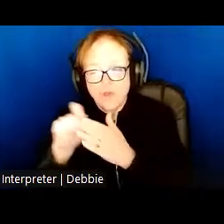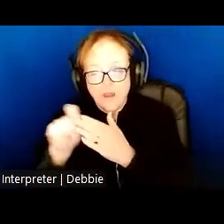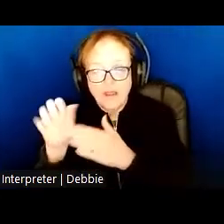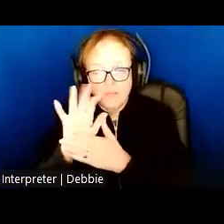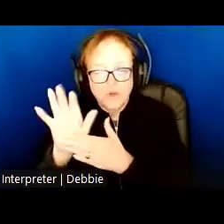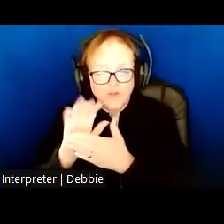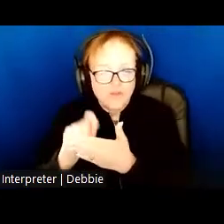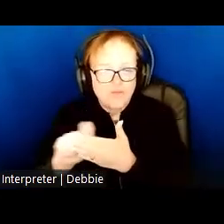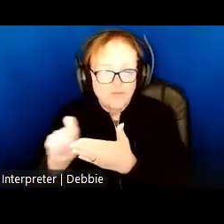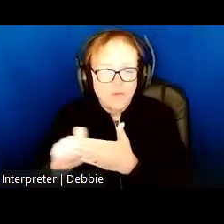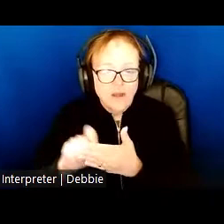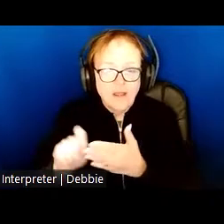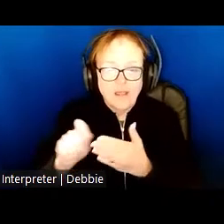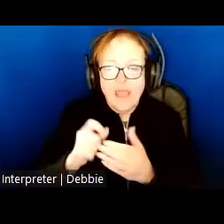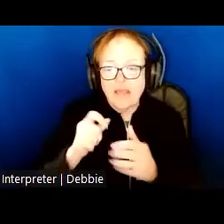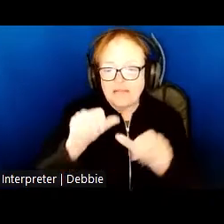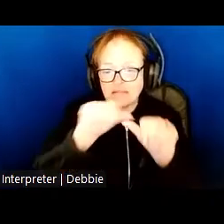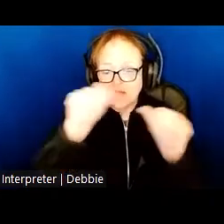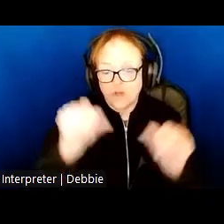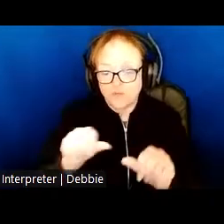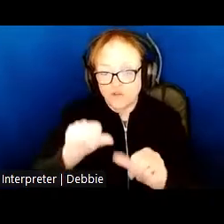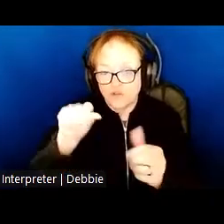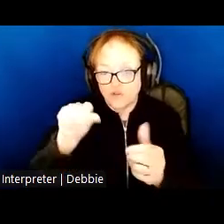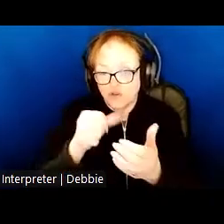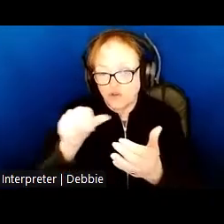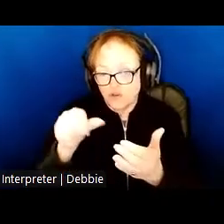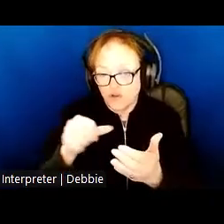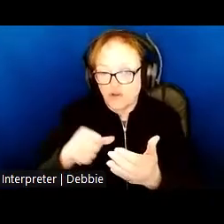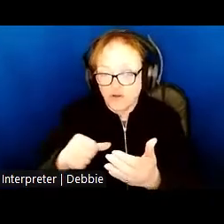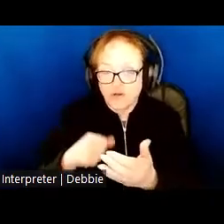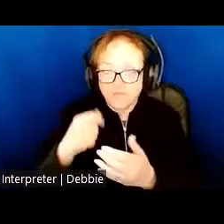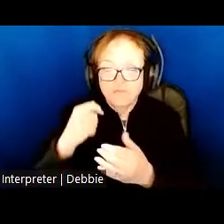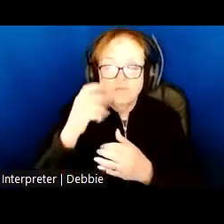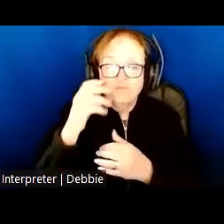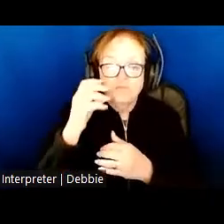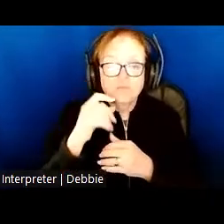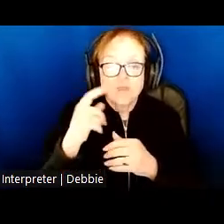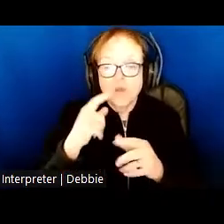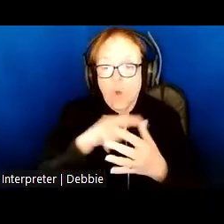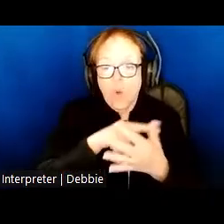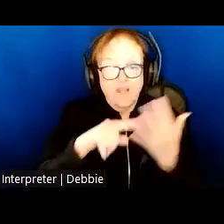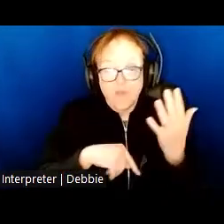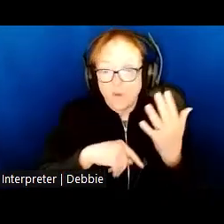Only applications in these categories will be accepted for the 2023 Fellowships. You